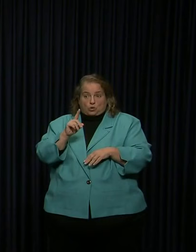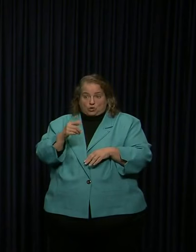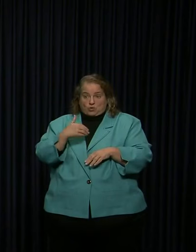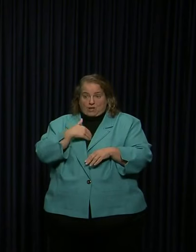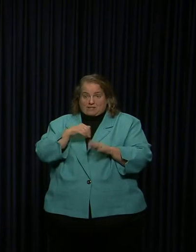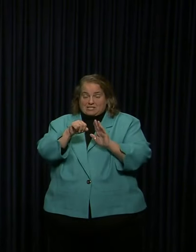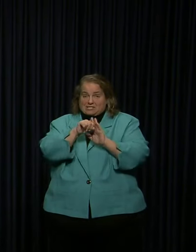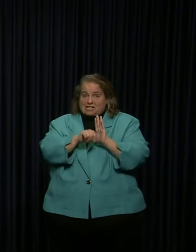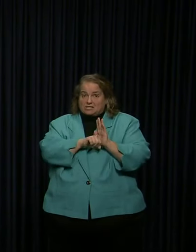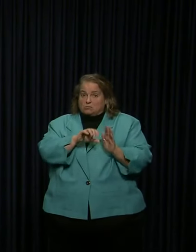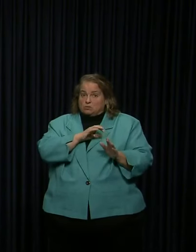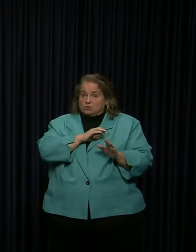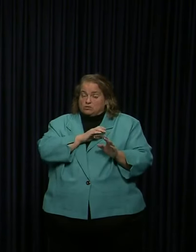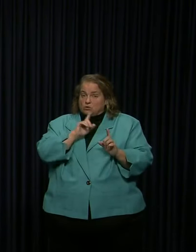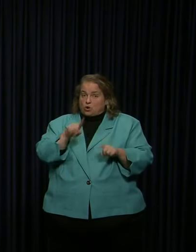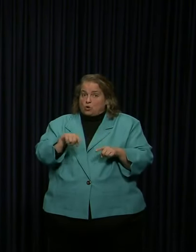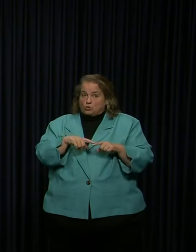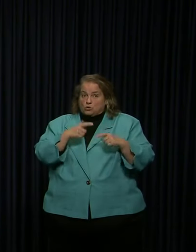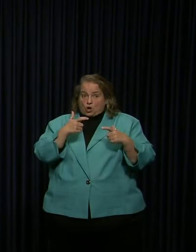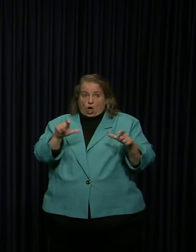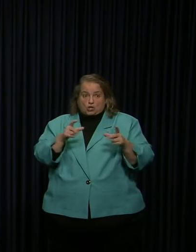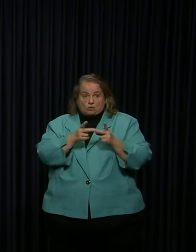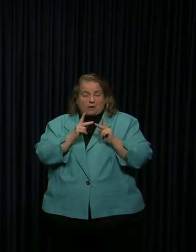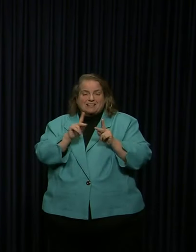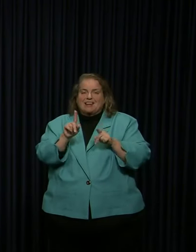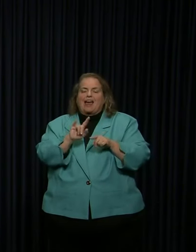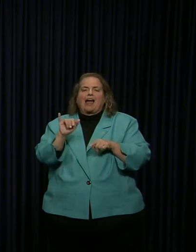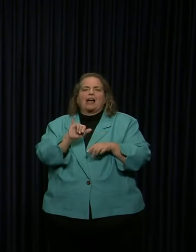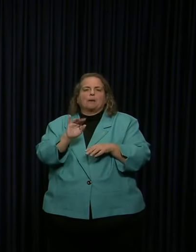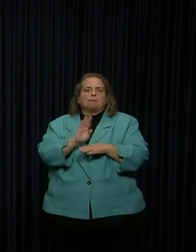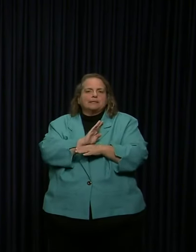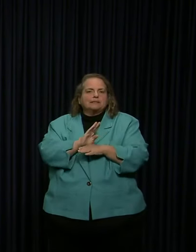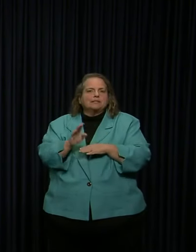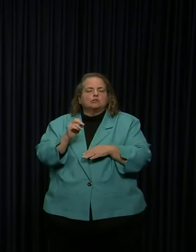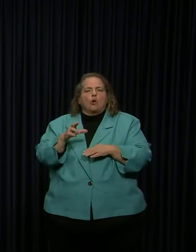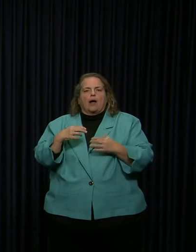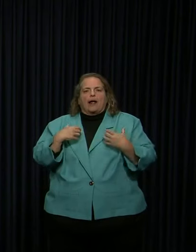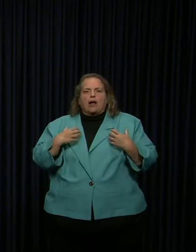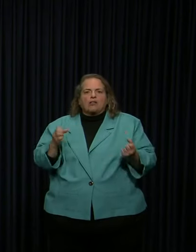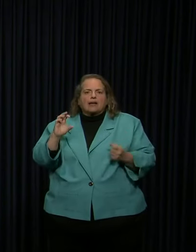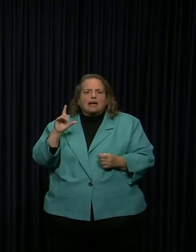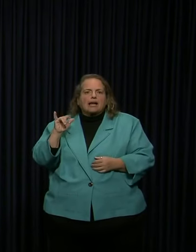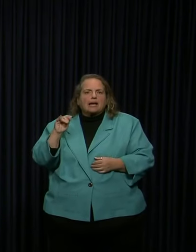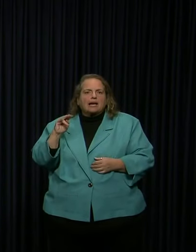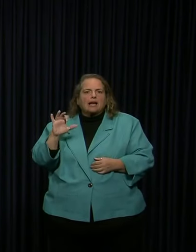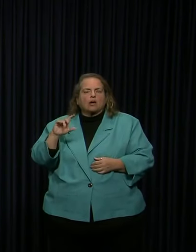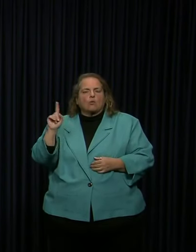THINK ON SUNDAY THERE WERE